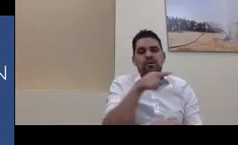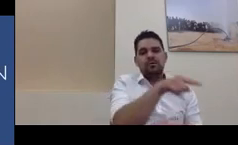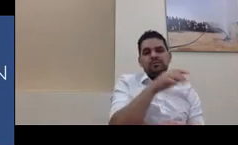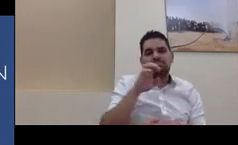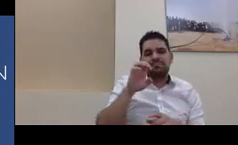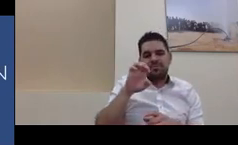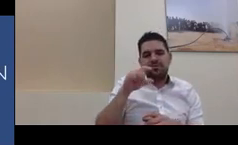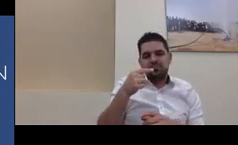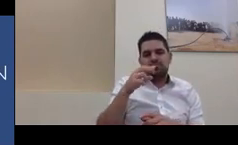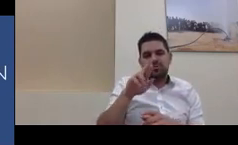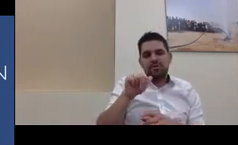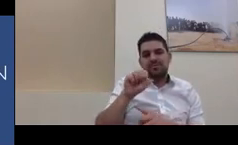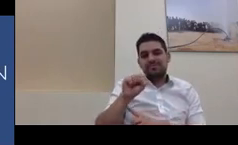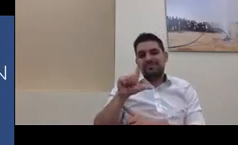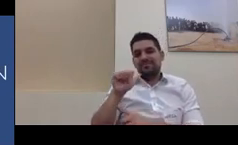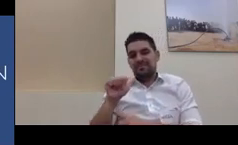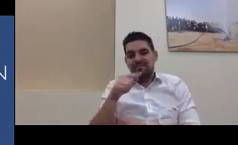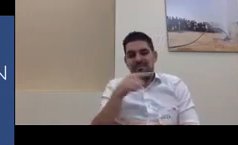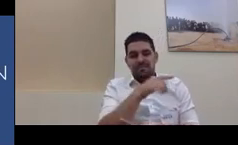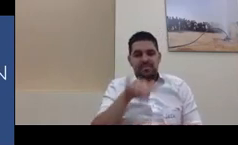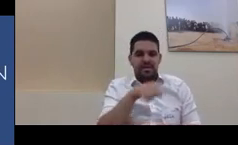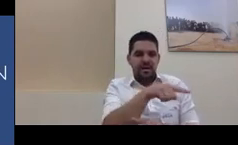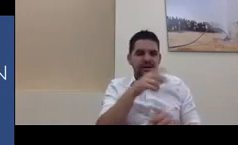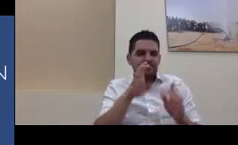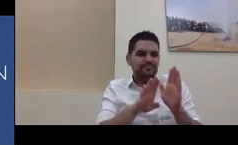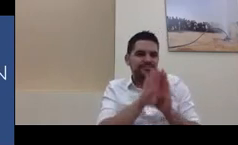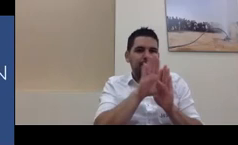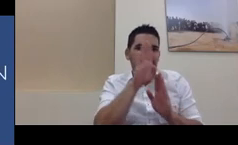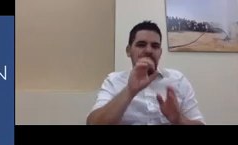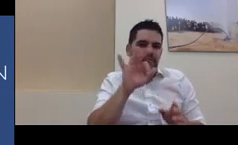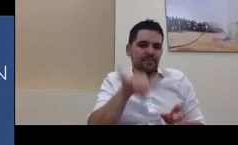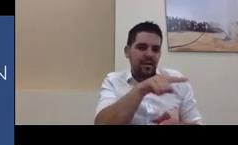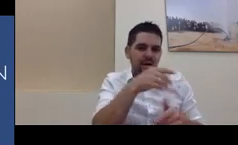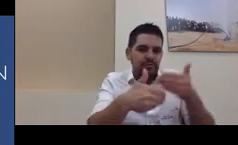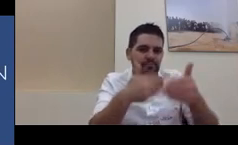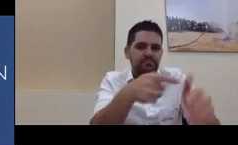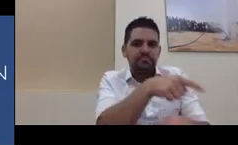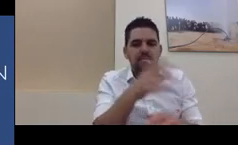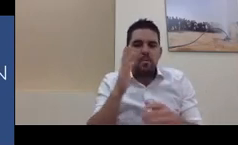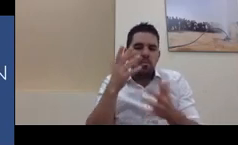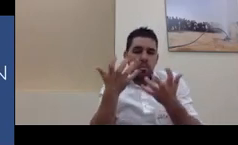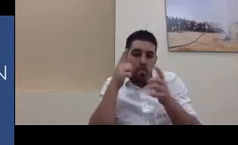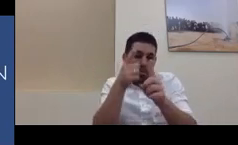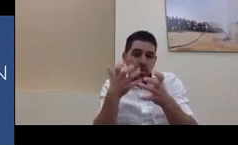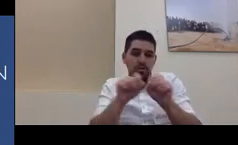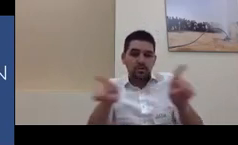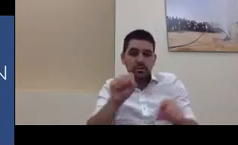as well as the EGRASLA, That development or the development of that process,